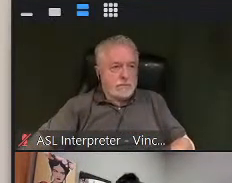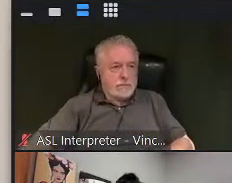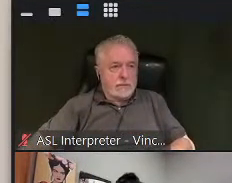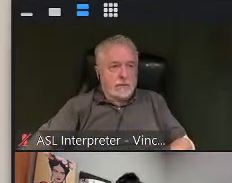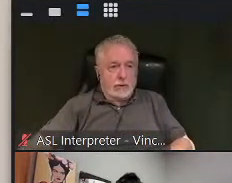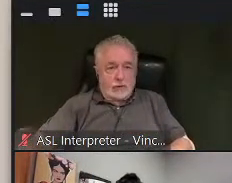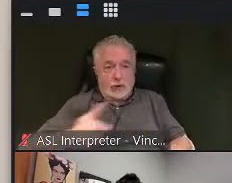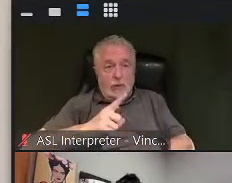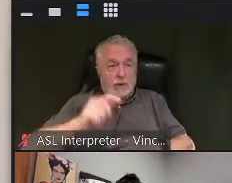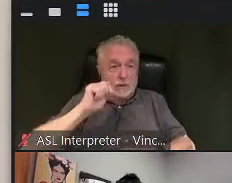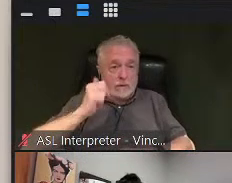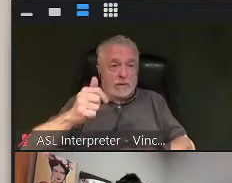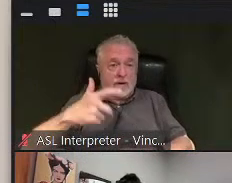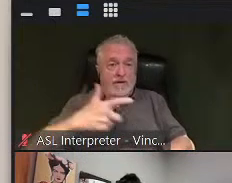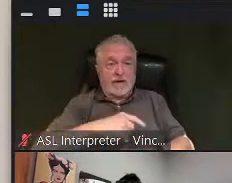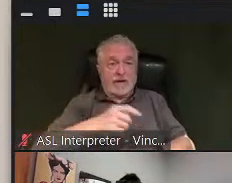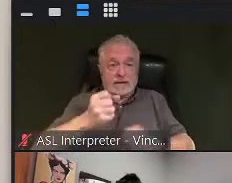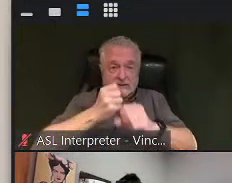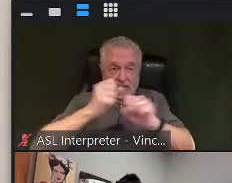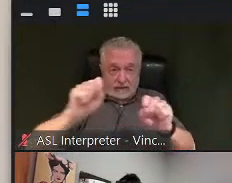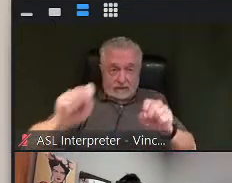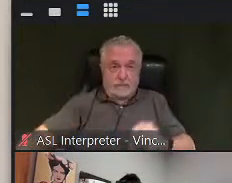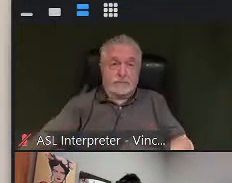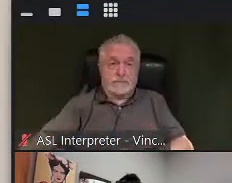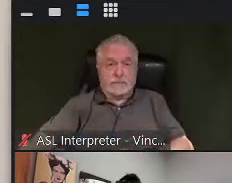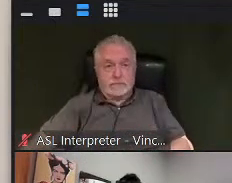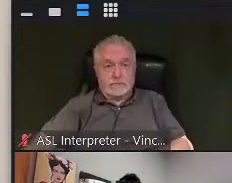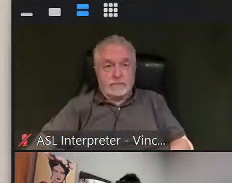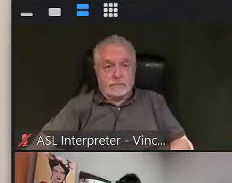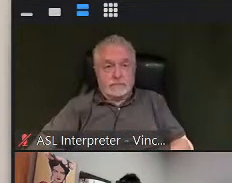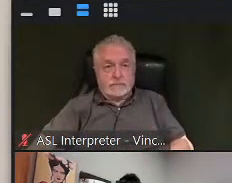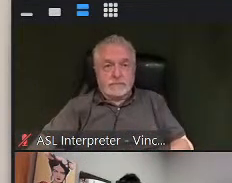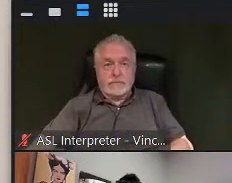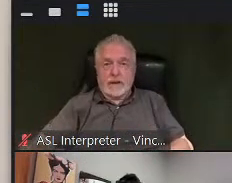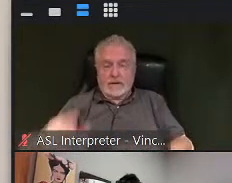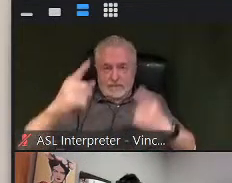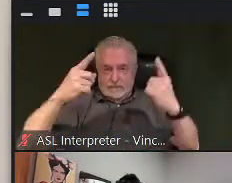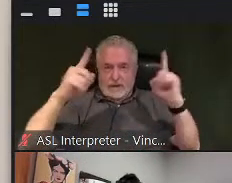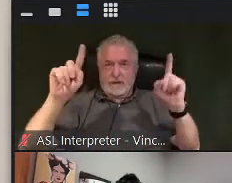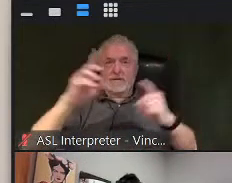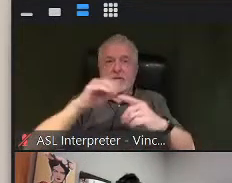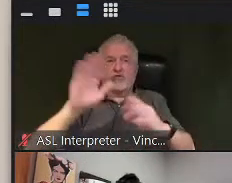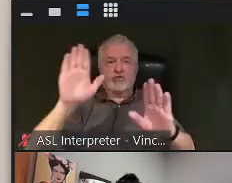The vaccine is safe, it's effective and it's free for most of them.